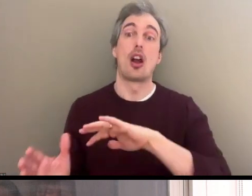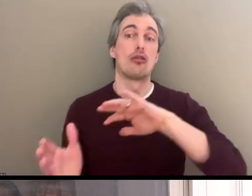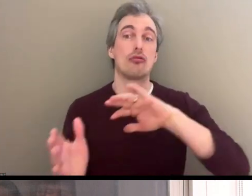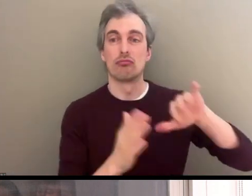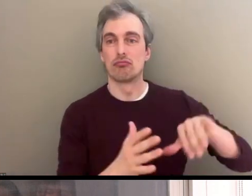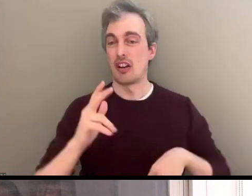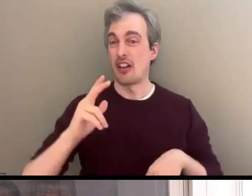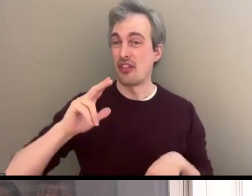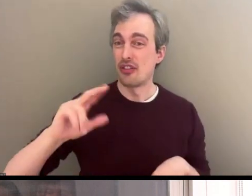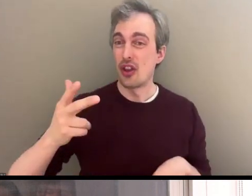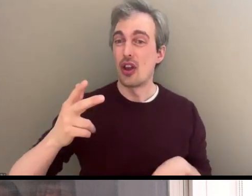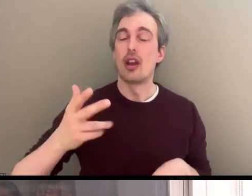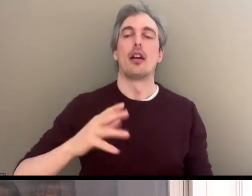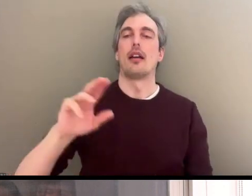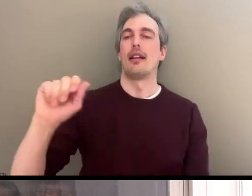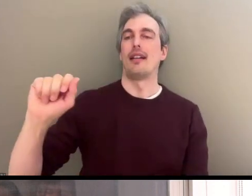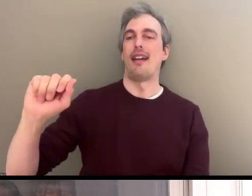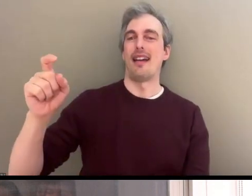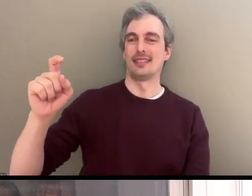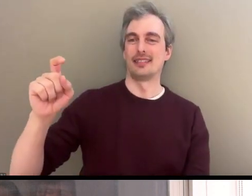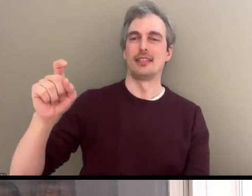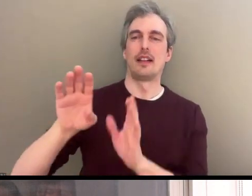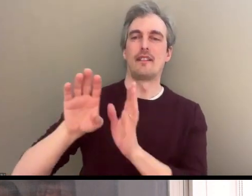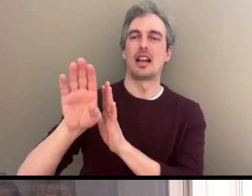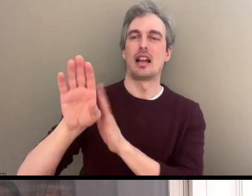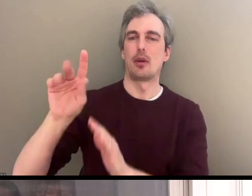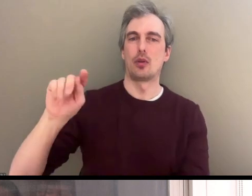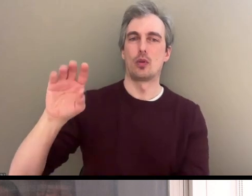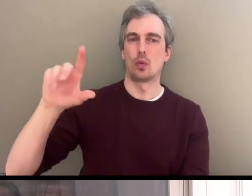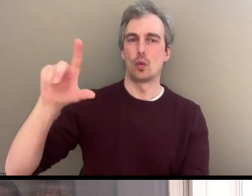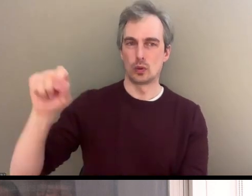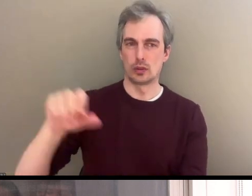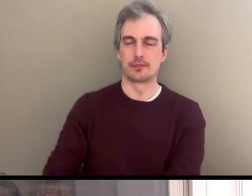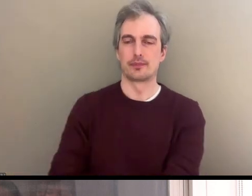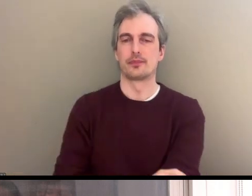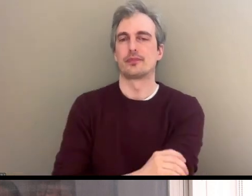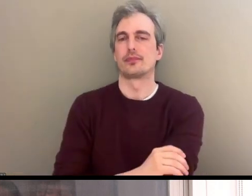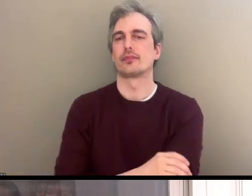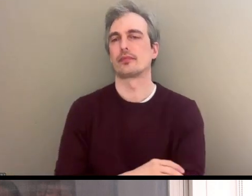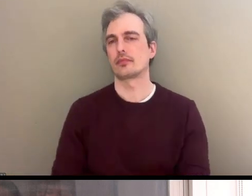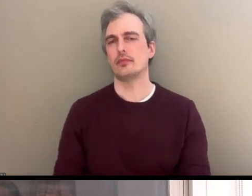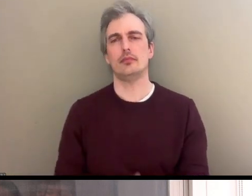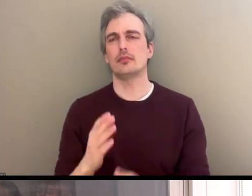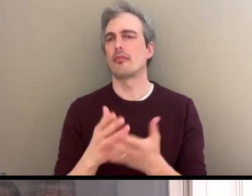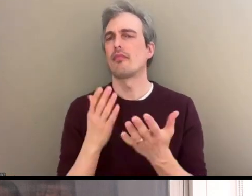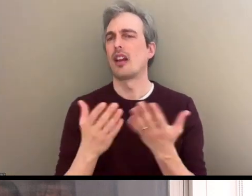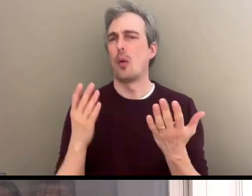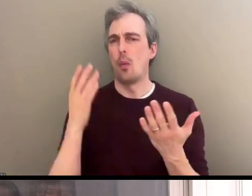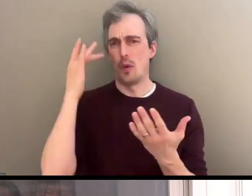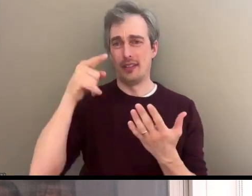So some of the key features and differentiators of this tool is first, again, it's free to use.